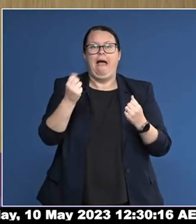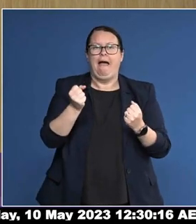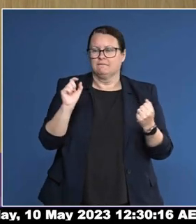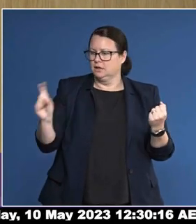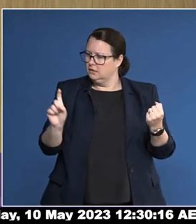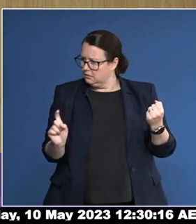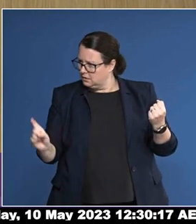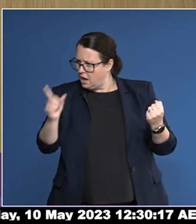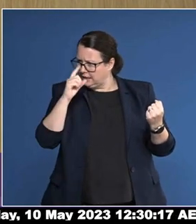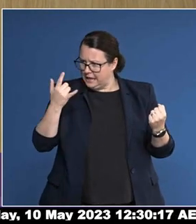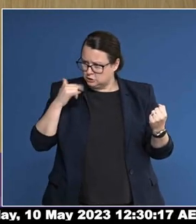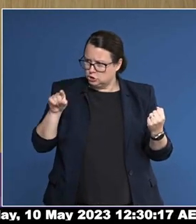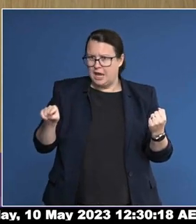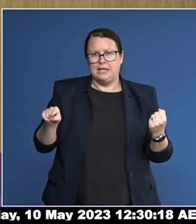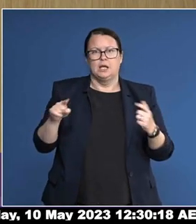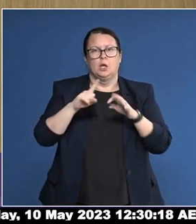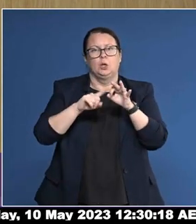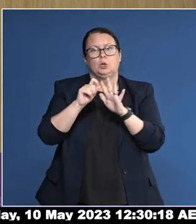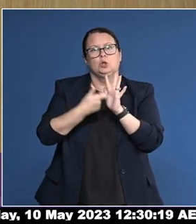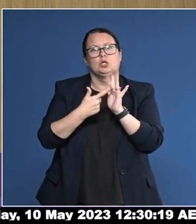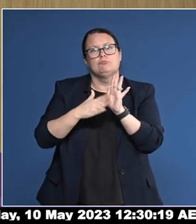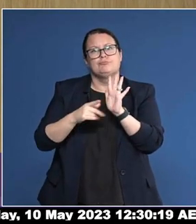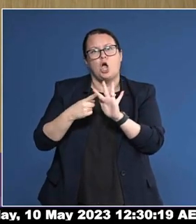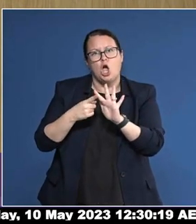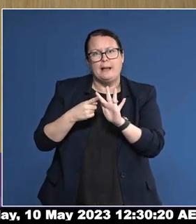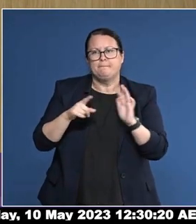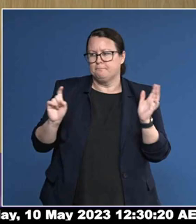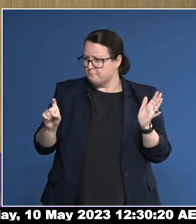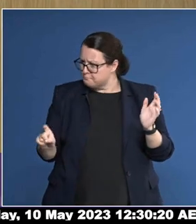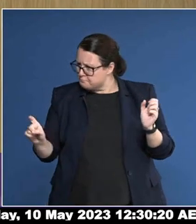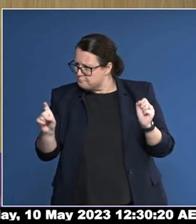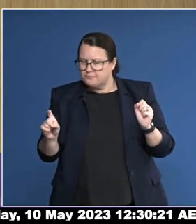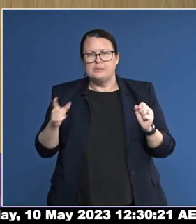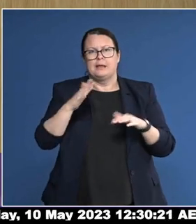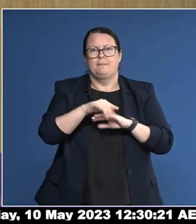themselves on QPrime to inform themselves about the address and the people. Alright.